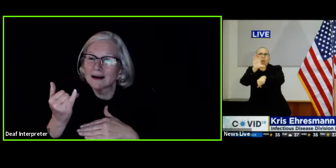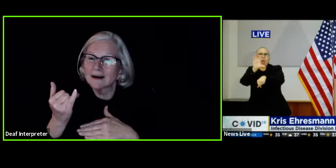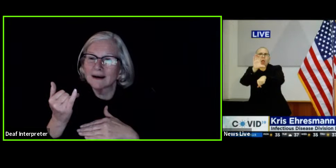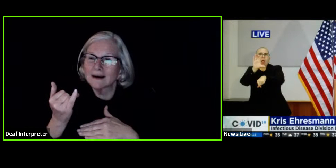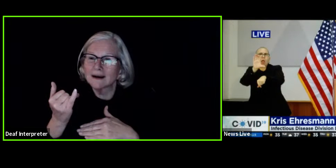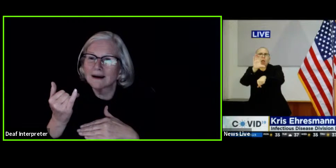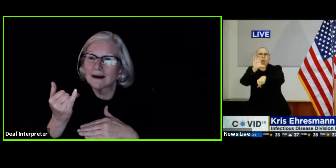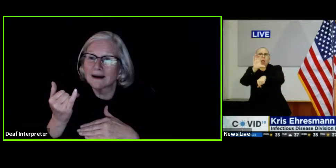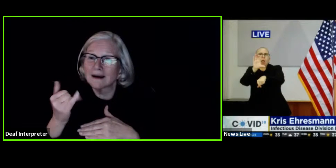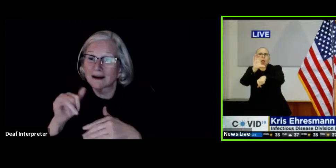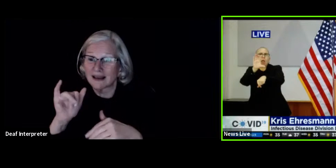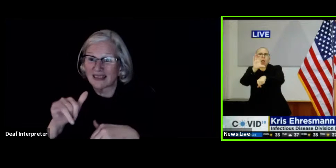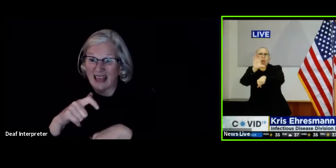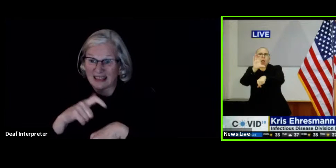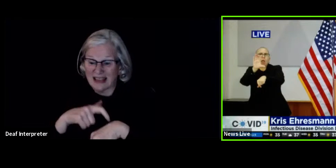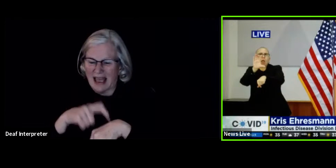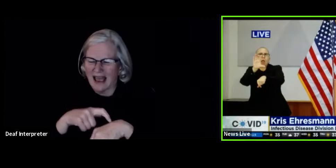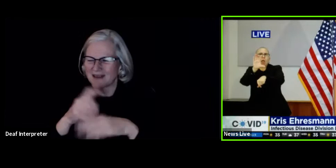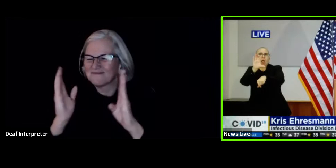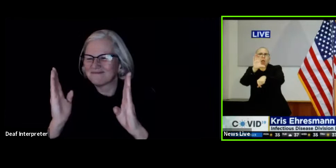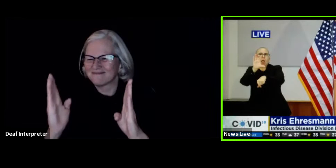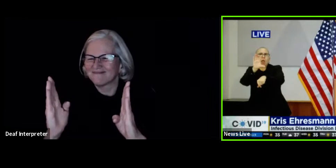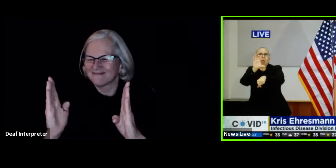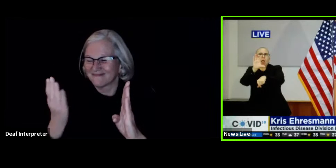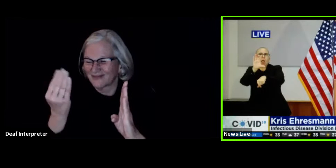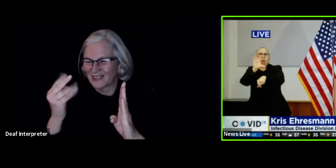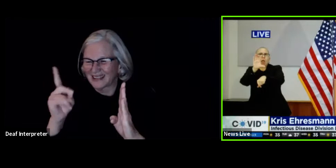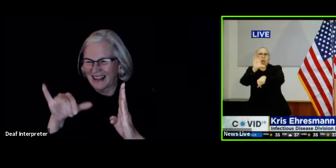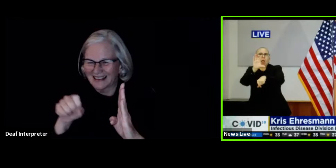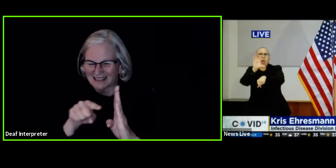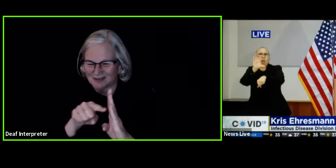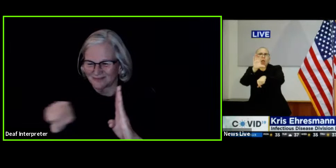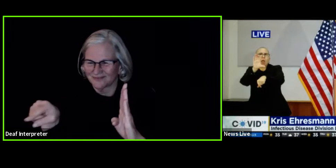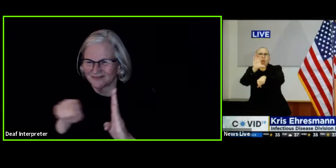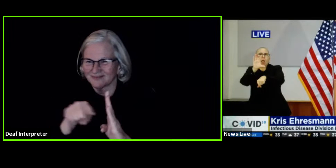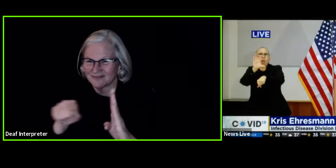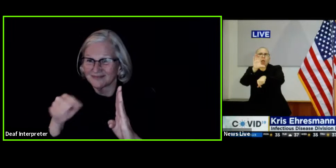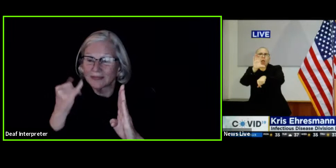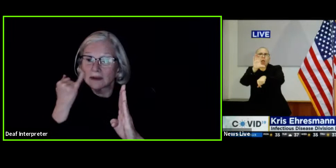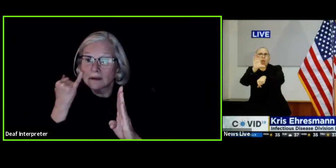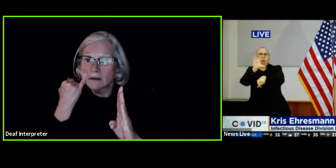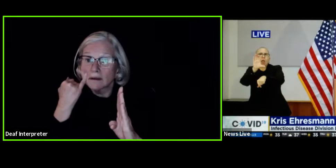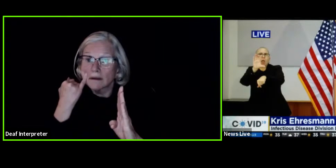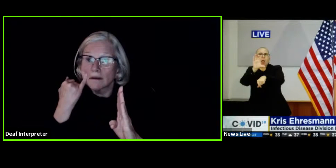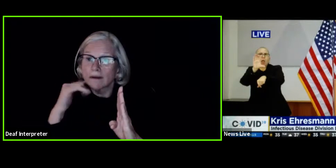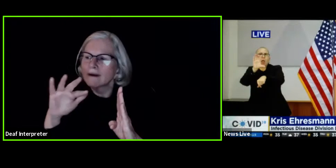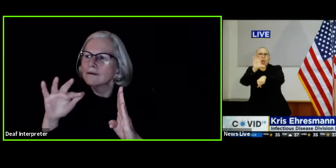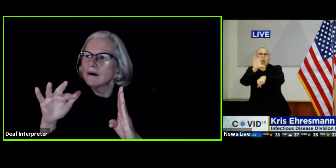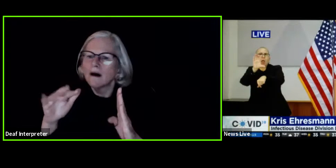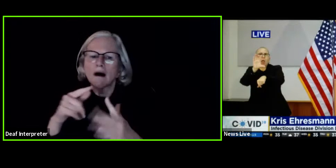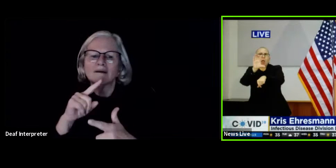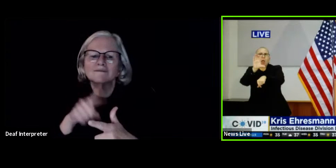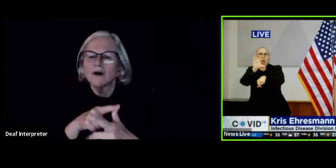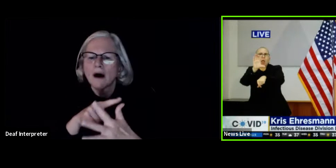EXCUSE ME, THE INCUBATION PERIOD IS 14 DAYS, AND SO IF YOU HAPPEN TO TEST NEGATIVE ON DAY 5, THAT MEANS YOU STILL HAVE